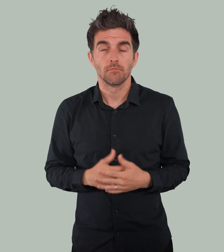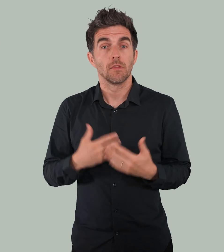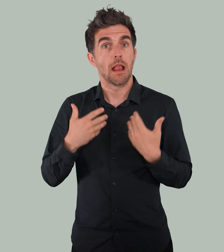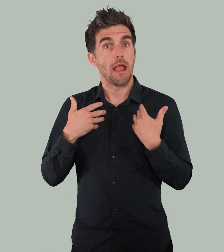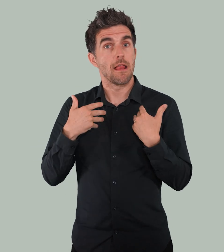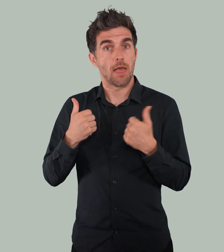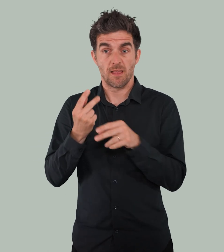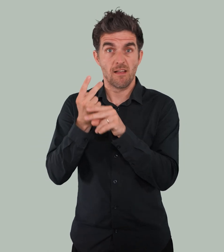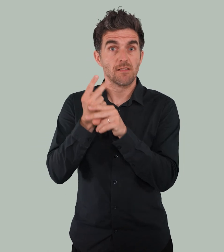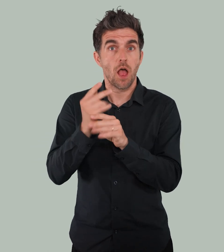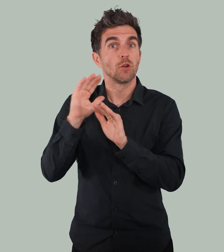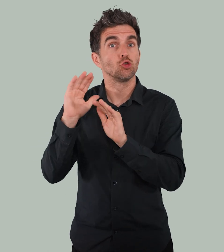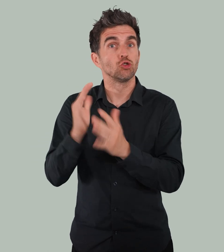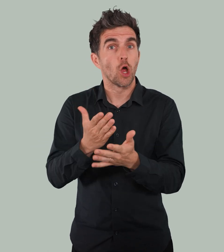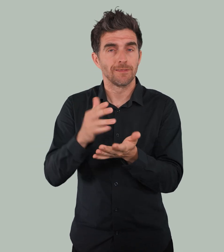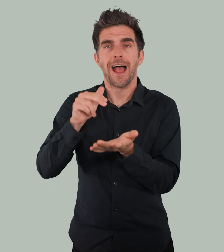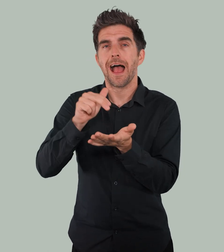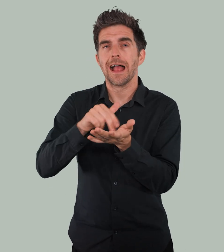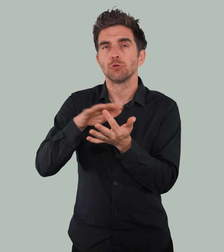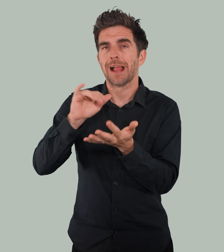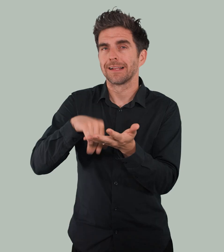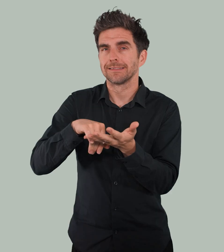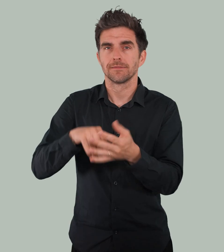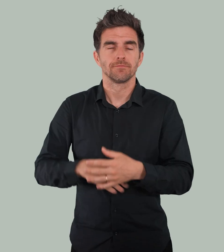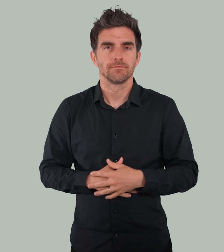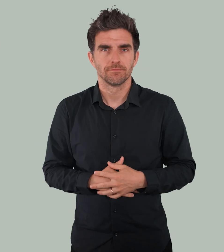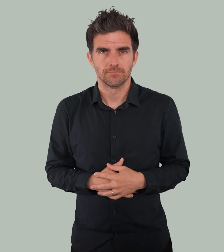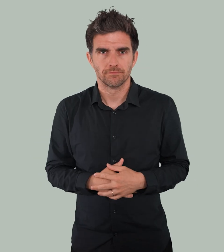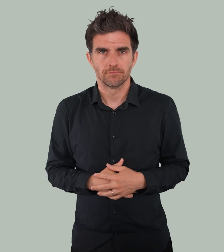healthcare services (NHS)